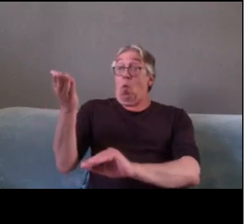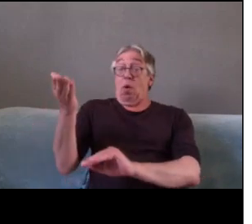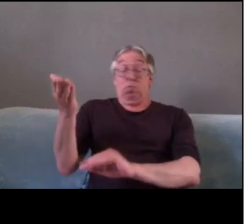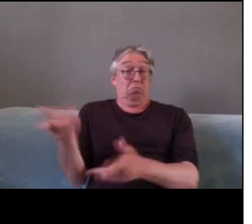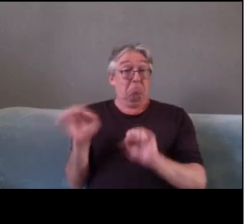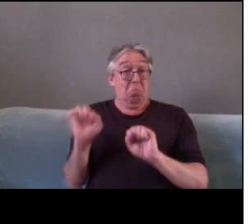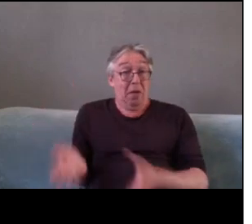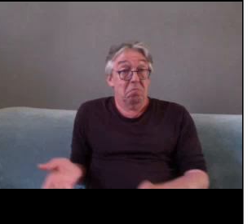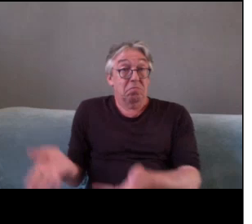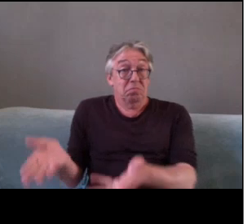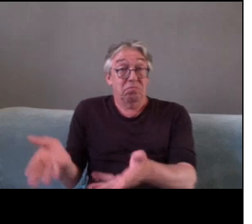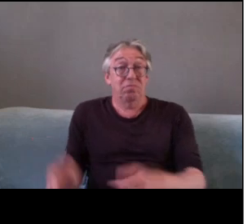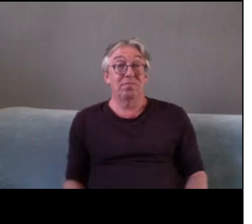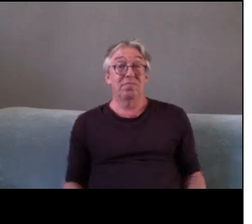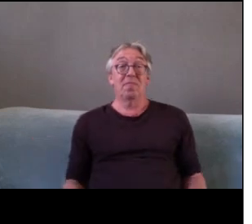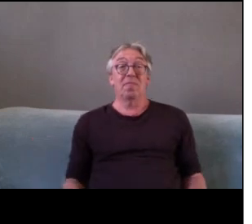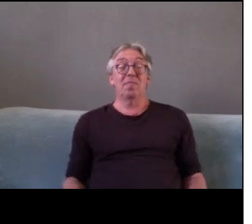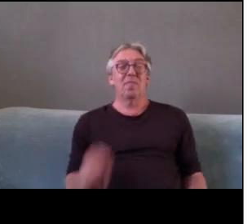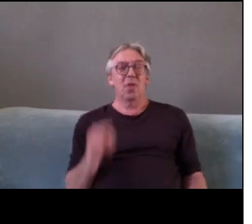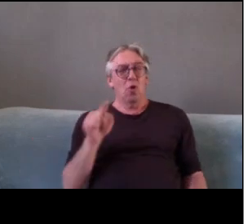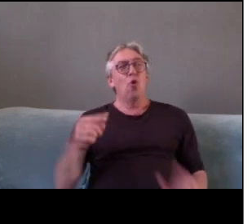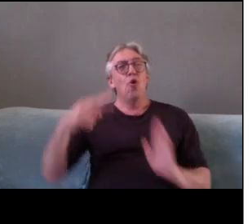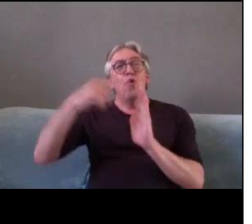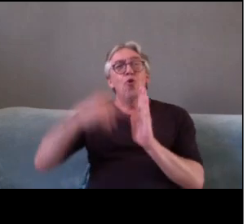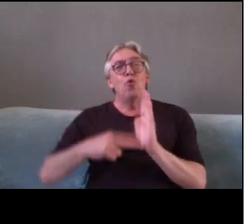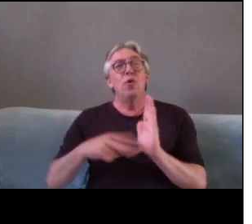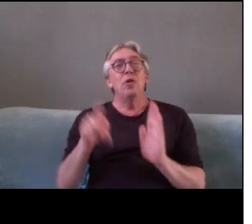So when you read the toolkit, whenever we see the possibility